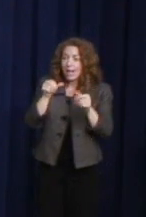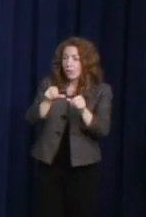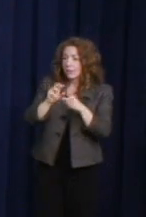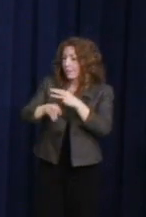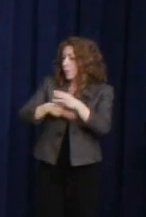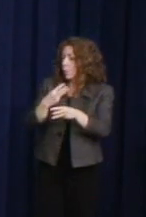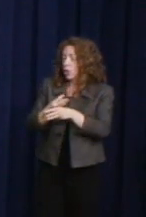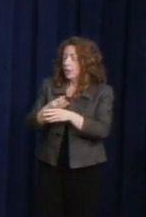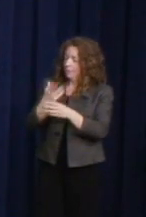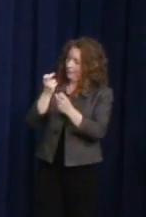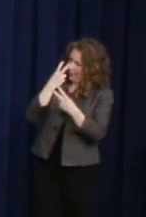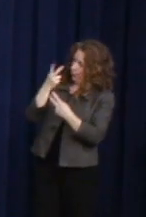Thank you.